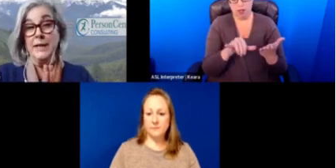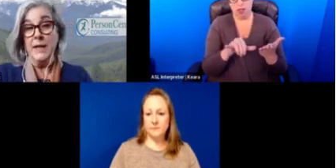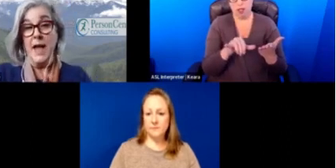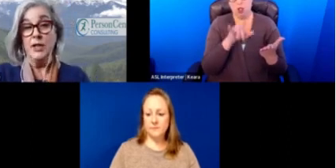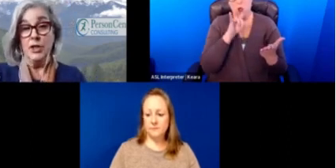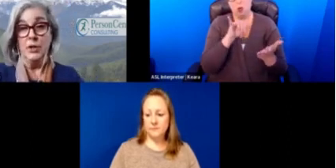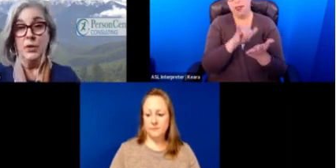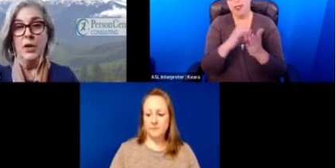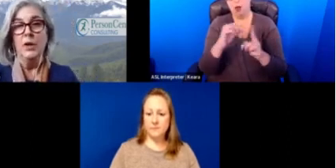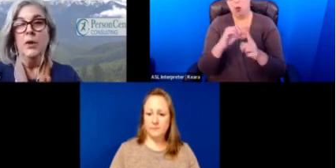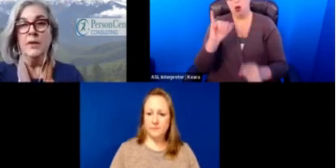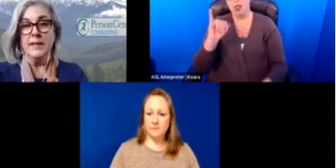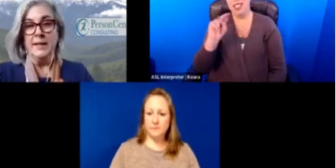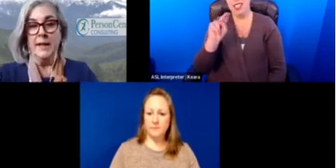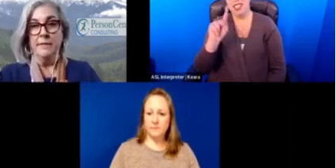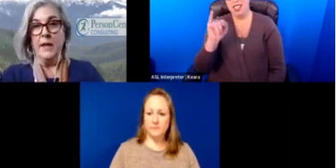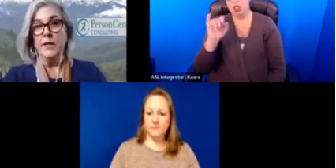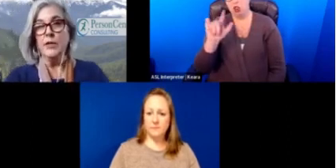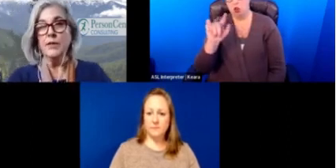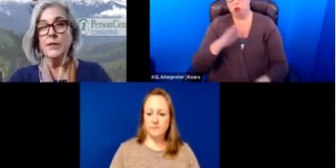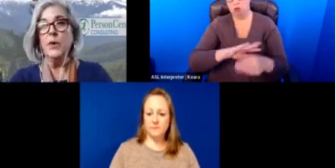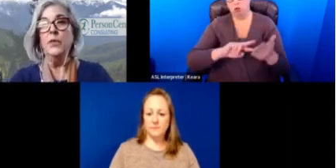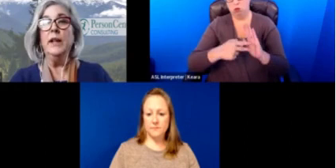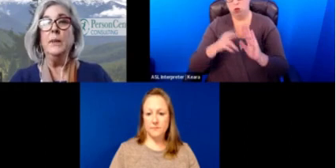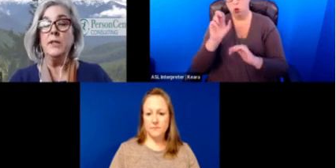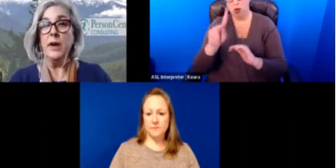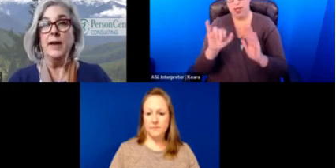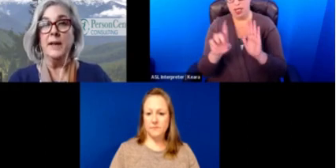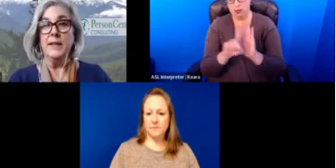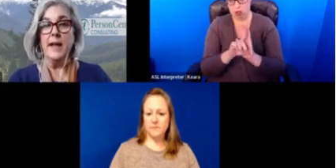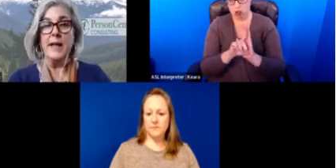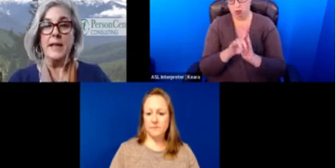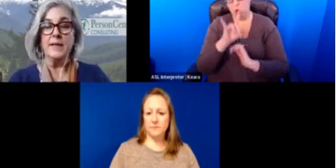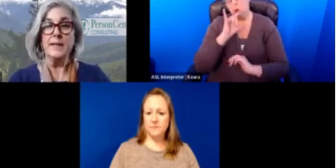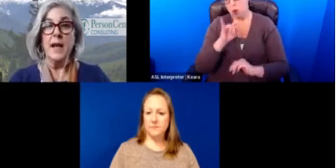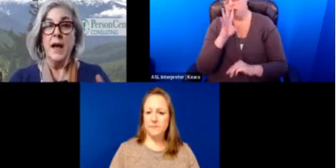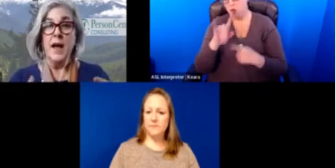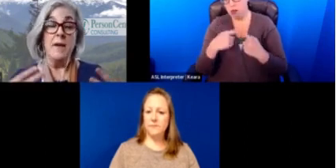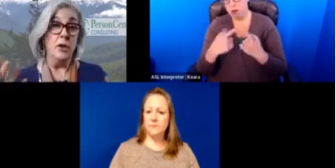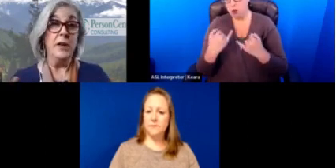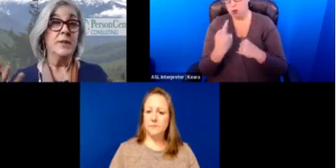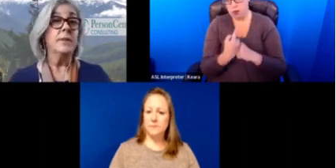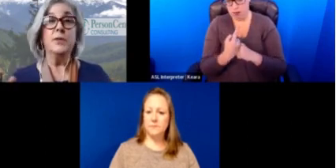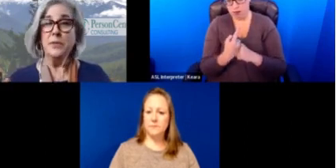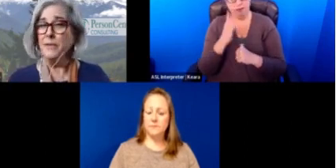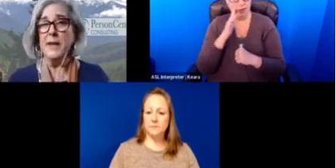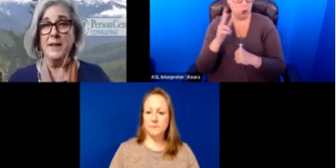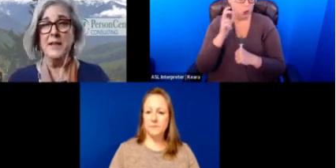utilizing a very intentional method or approach to identifying risks. But not just identifying it, because we're